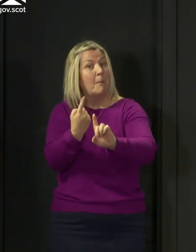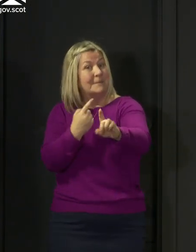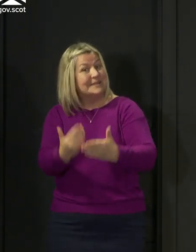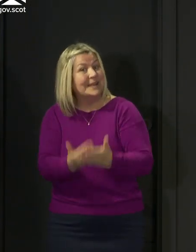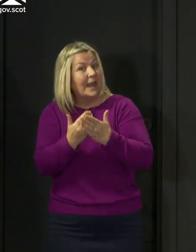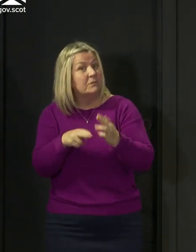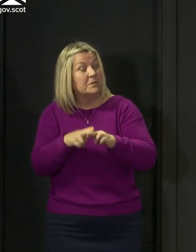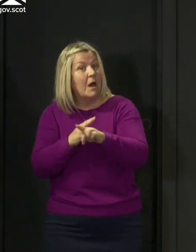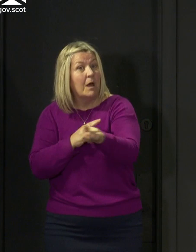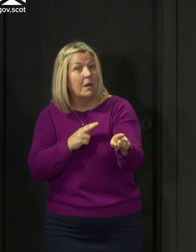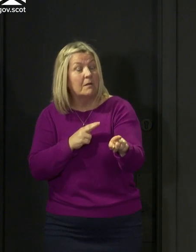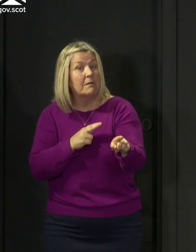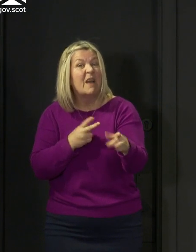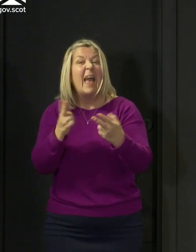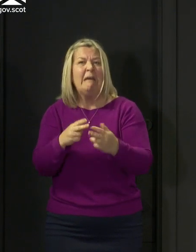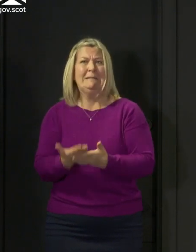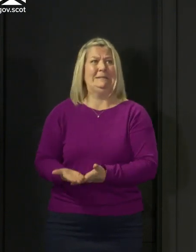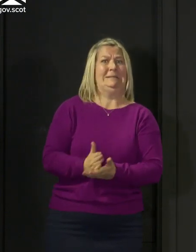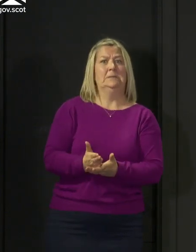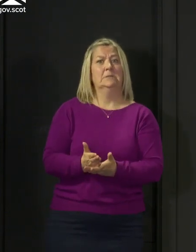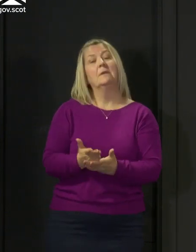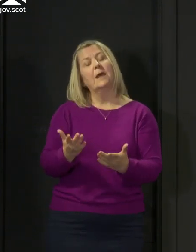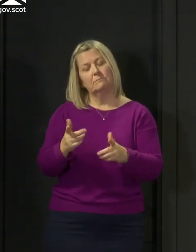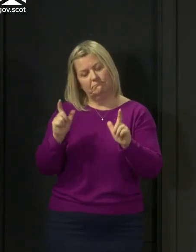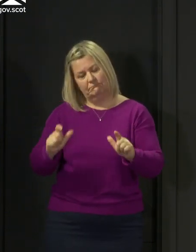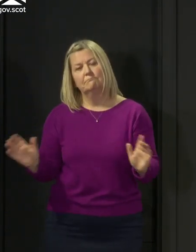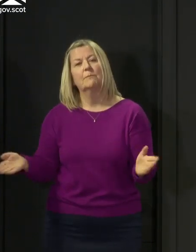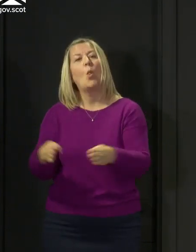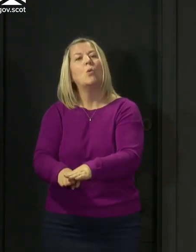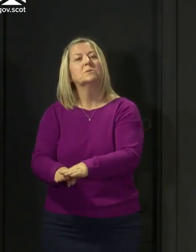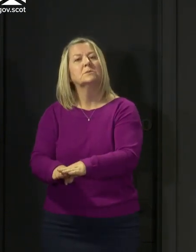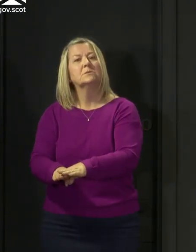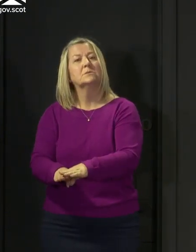then they should not be open. that guidance is the same today as it was yesterday, and